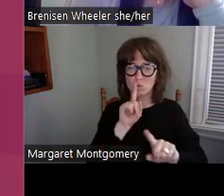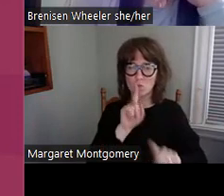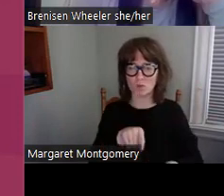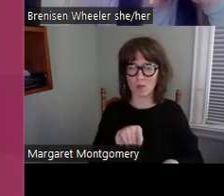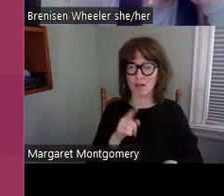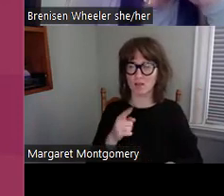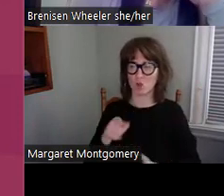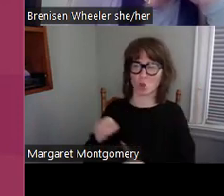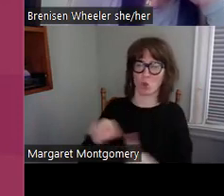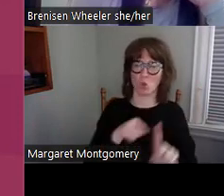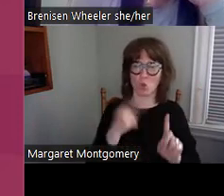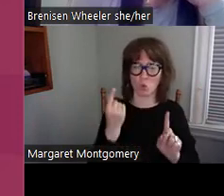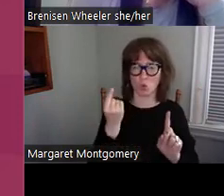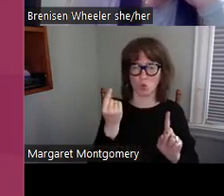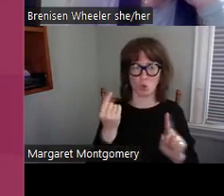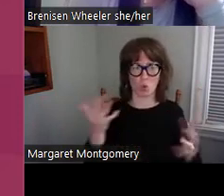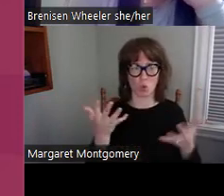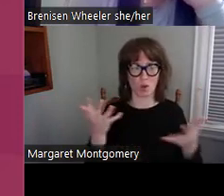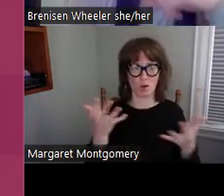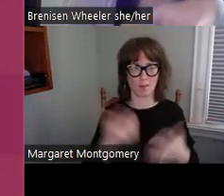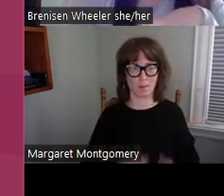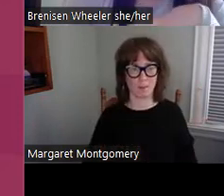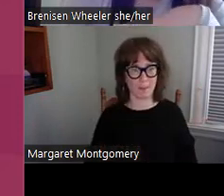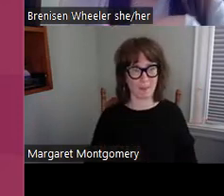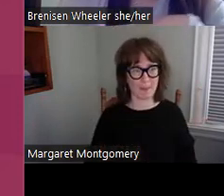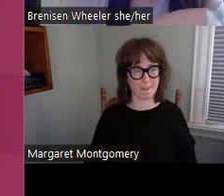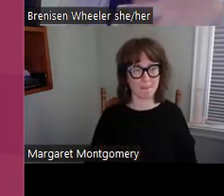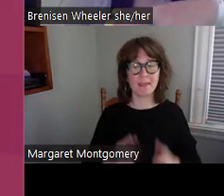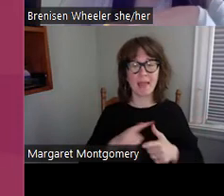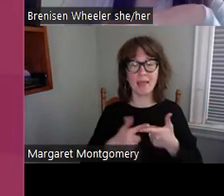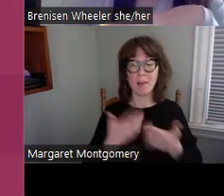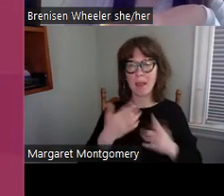13:14:30 Maybe you can explain why you can tell us your thought process any additional